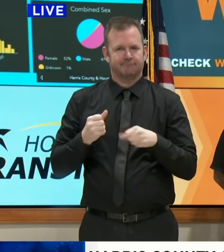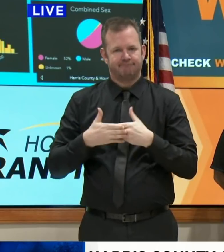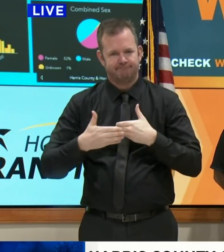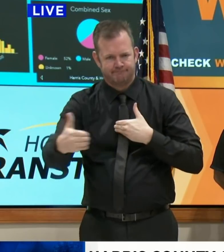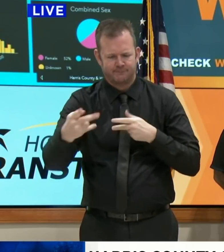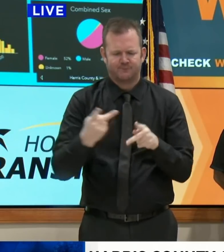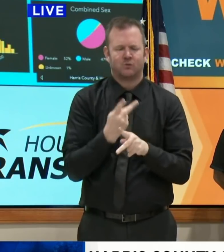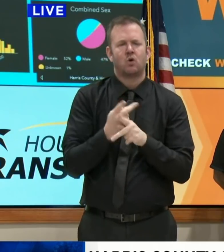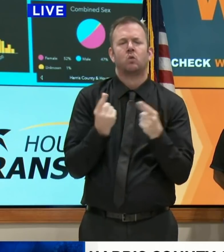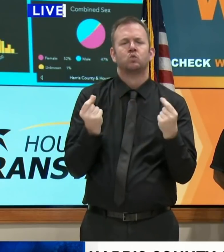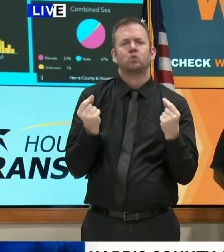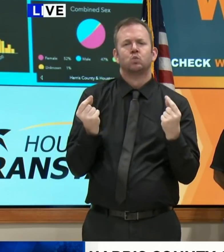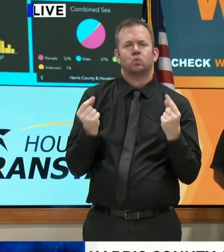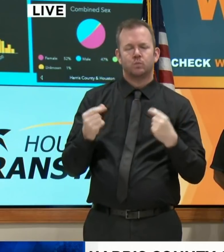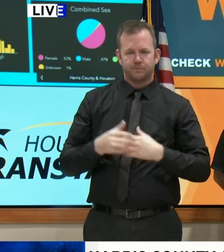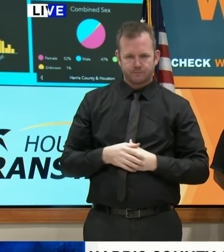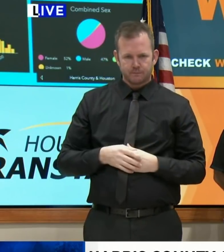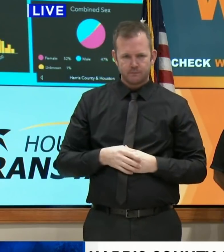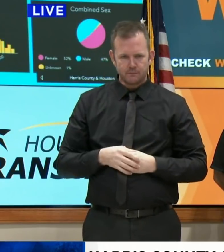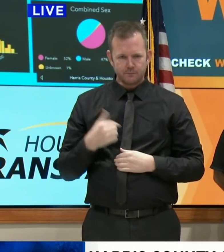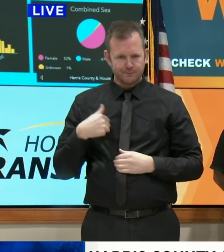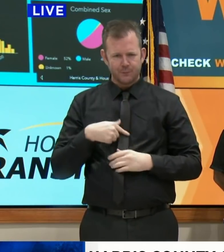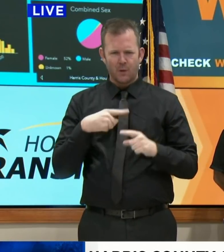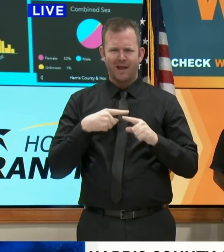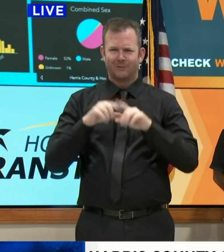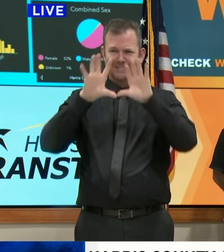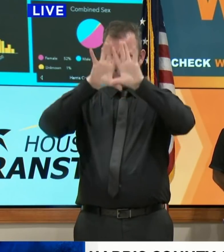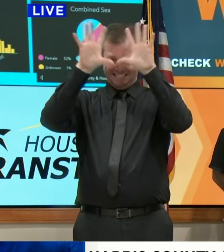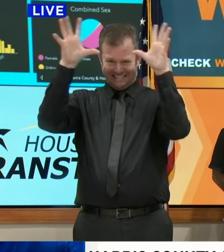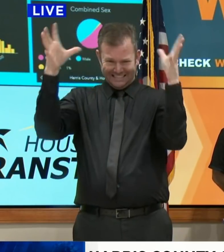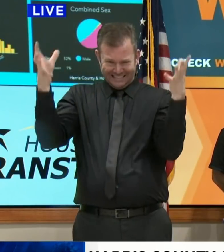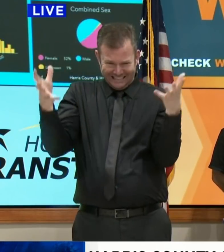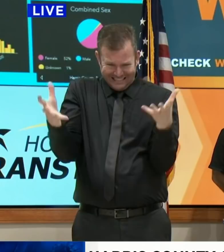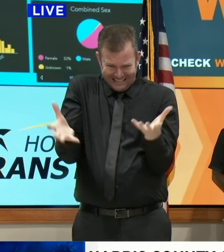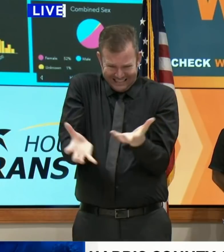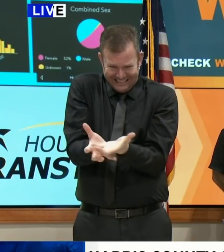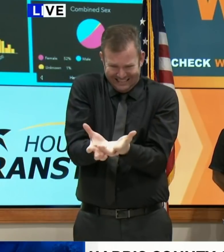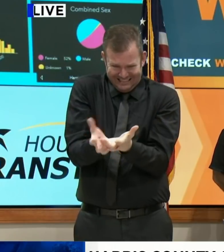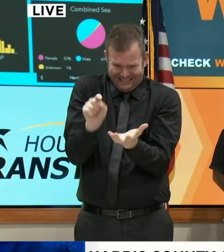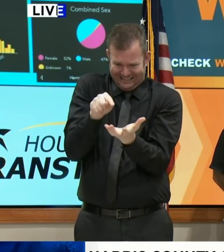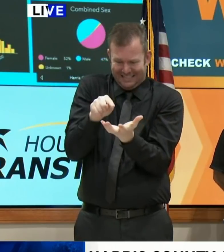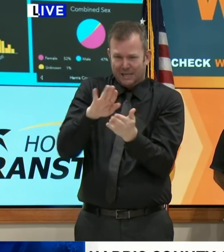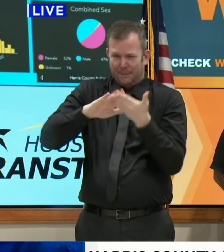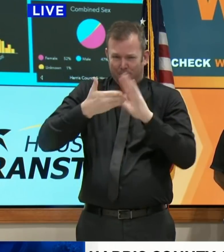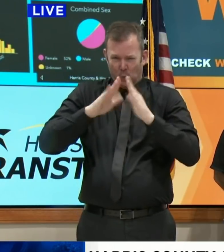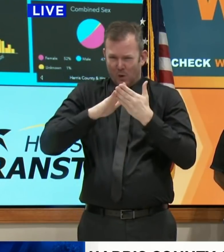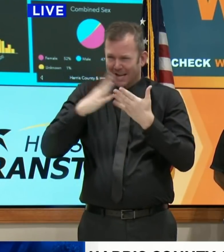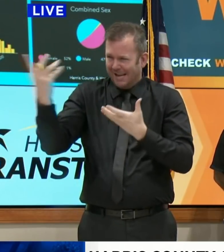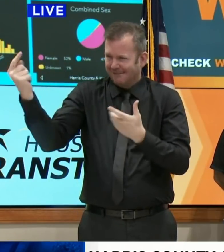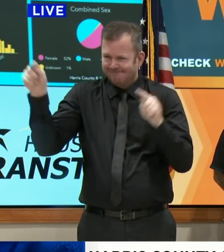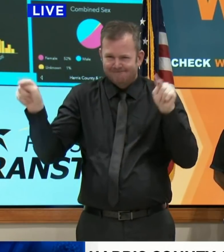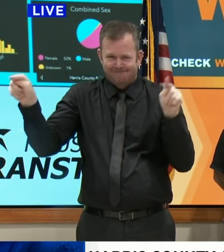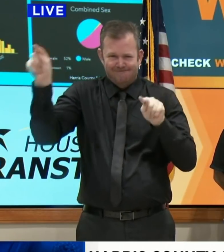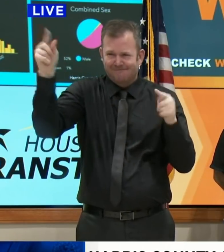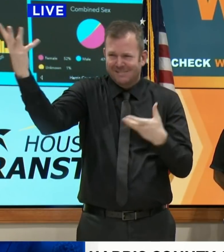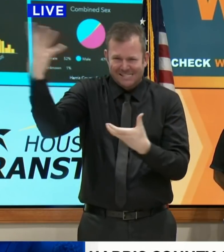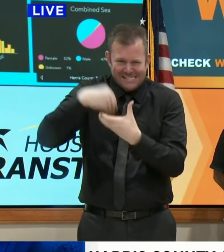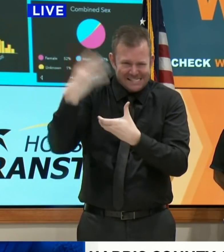prepare for the onslaught of new initiatives to make sure new initiatives to make sure that this is done quickly that this is done quickly and finally a relief a recovery and finally a relief a recovery efforts need to be coordinated